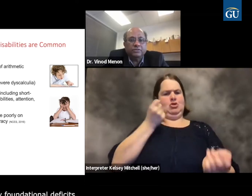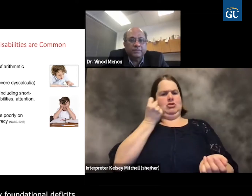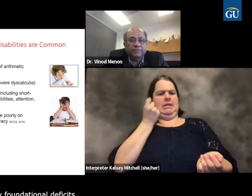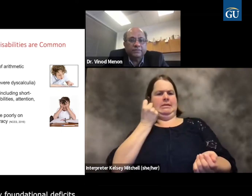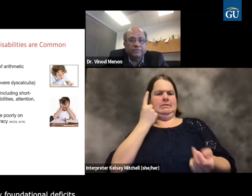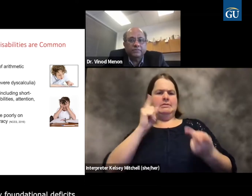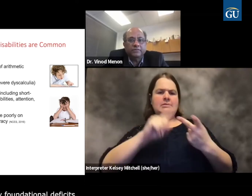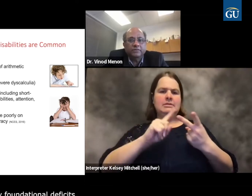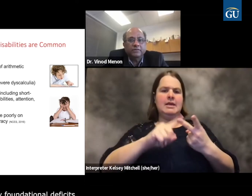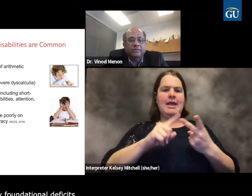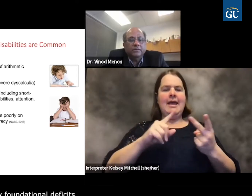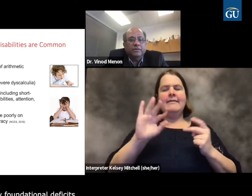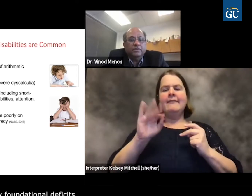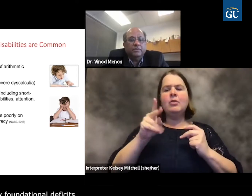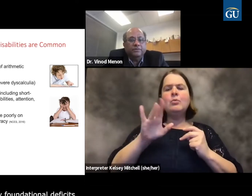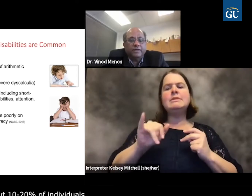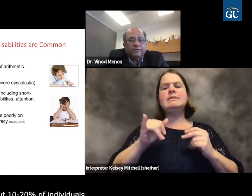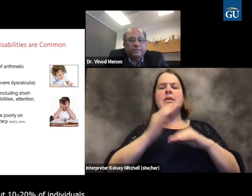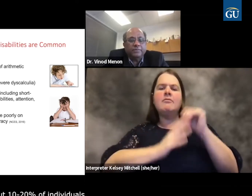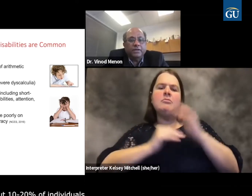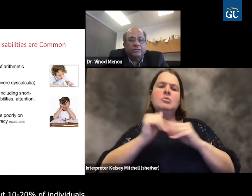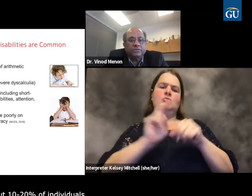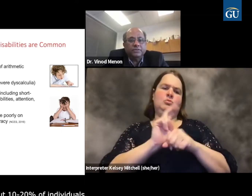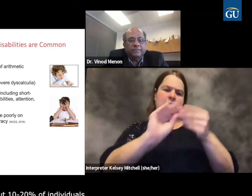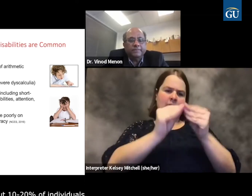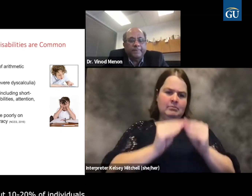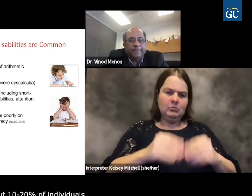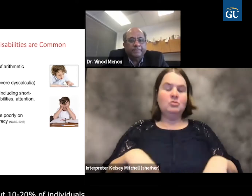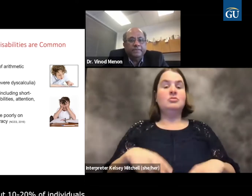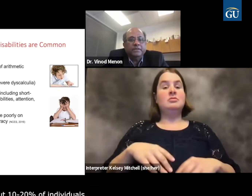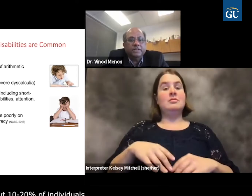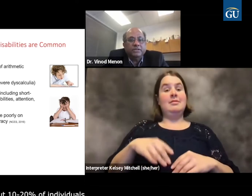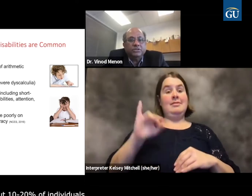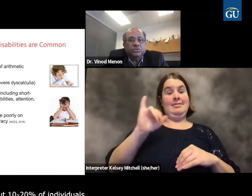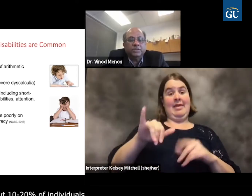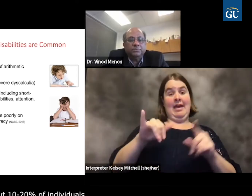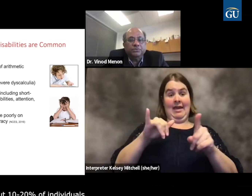key foundational deficits